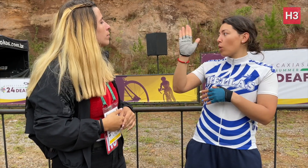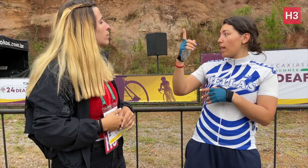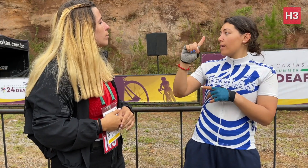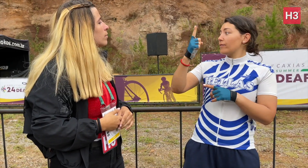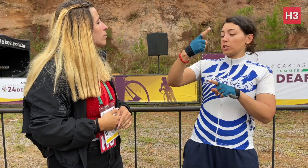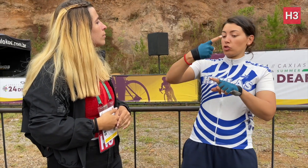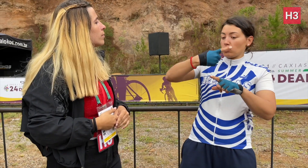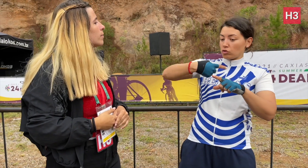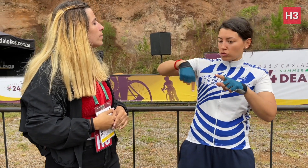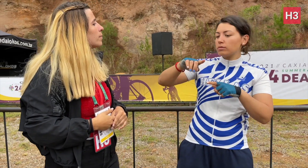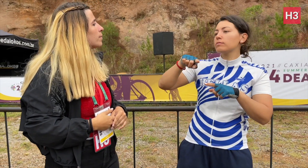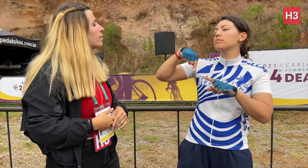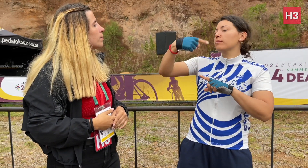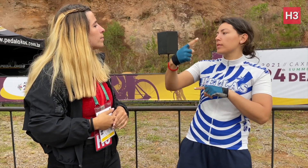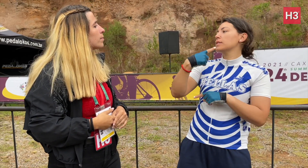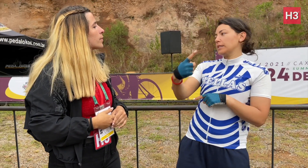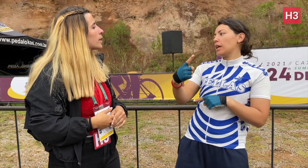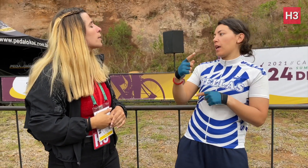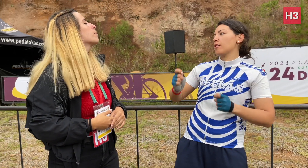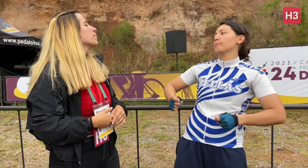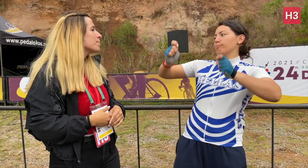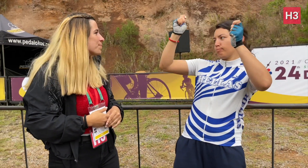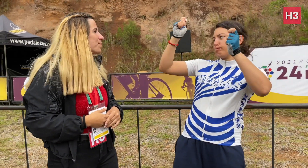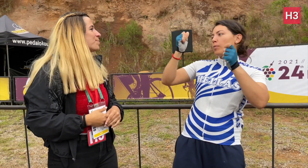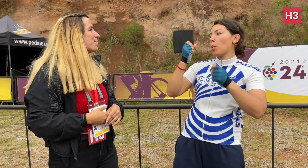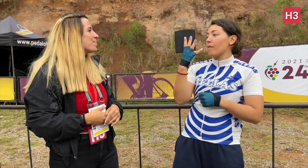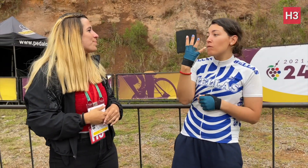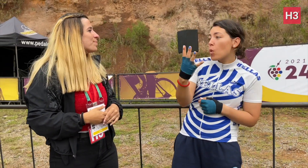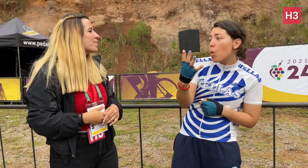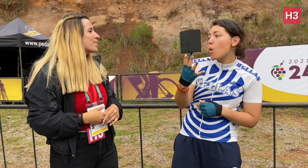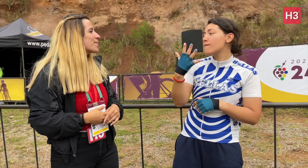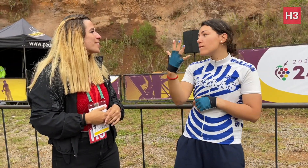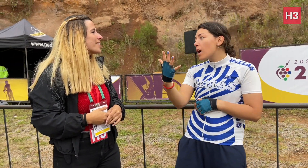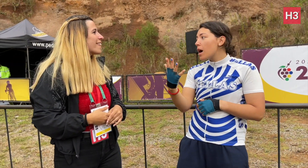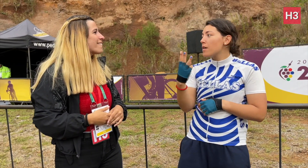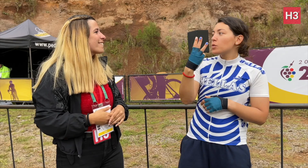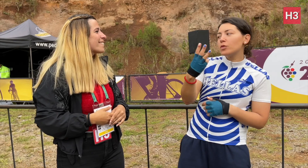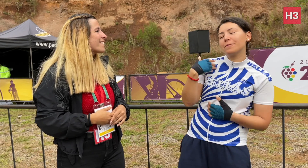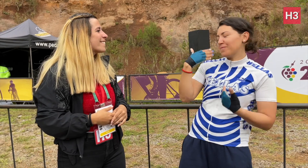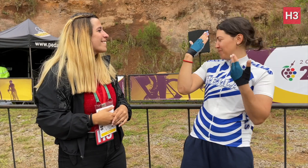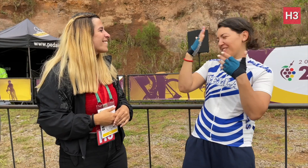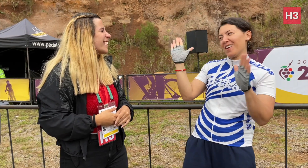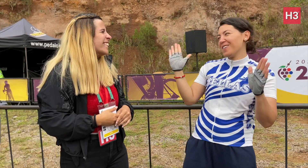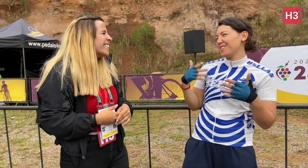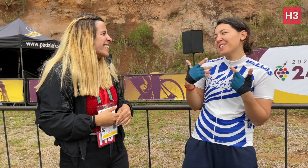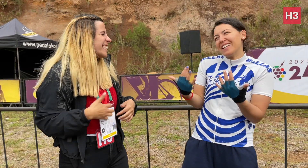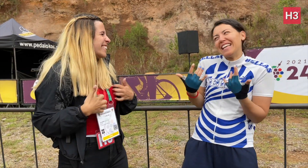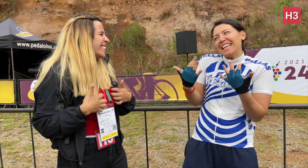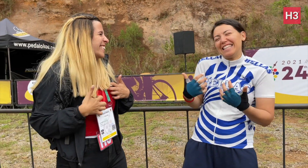They’ll put up a sign with a number of laps we’re to bike- 4, 5, or 6 laps. Yeah, it can be suspenseful.